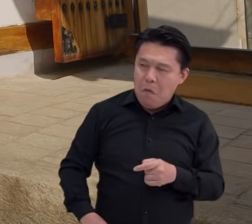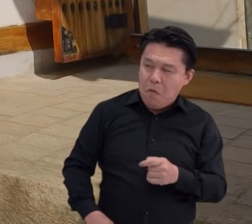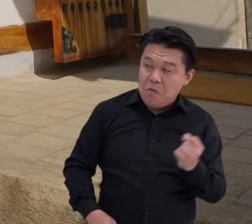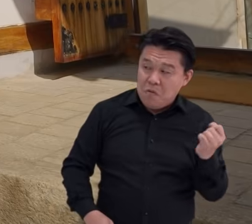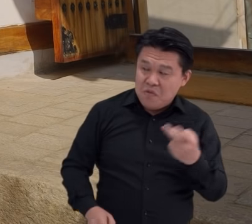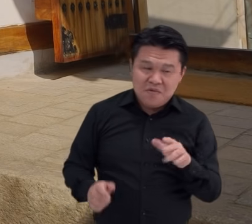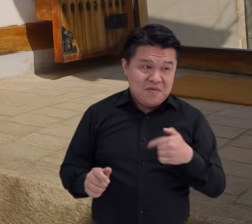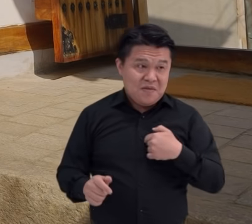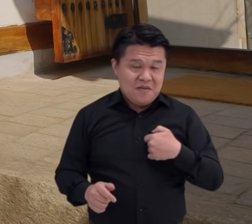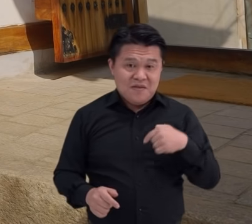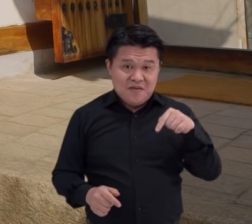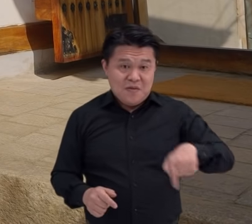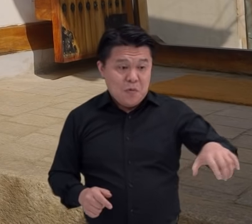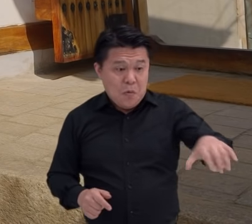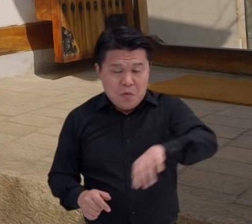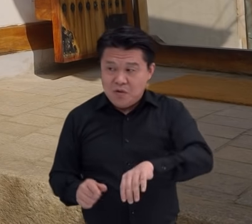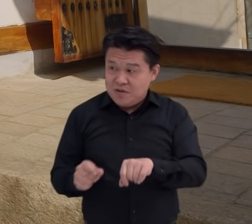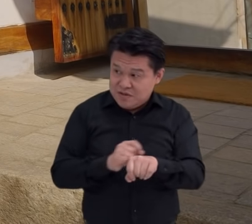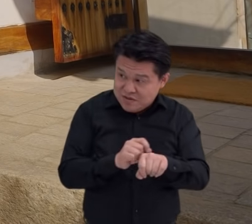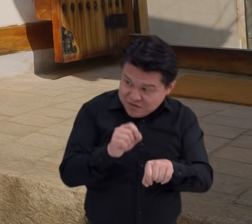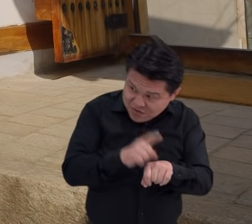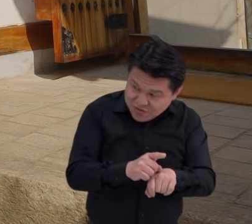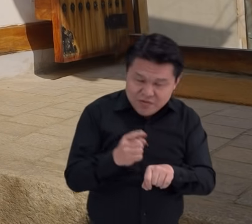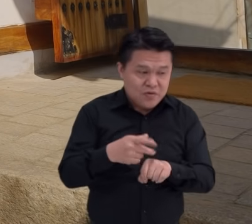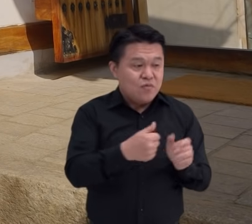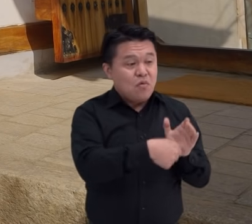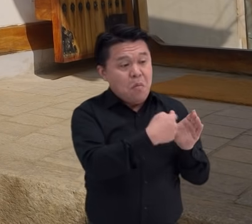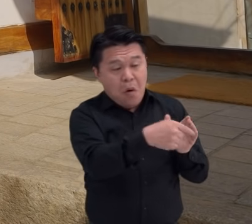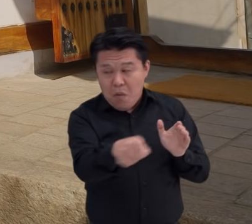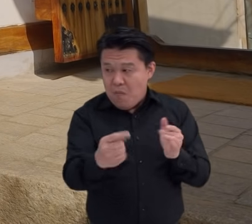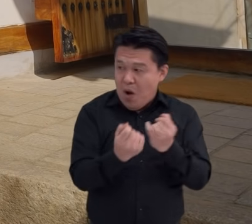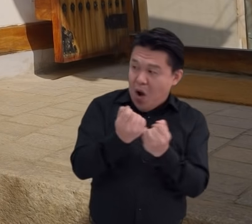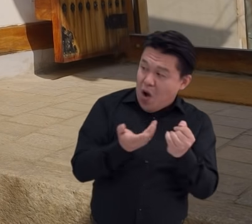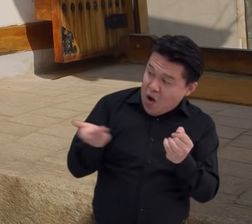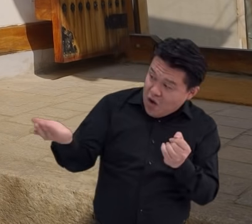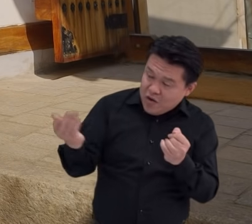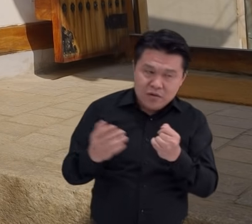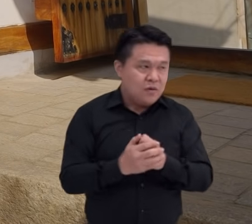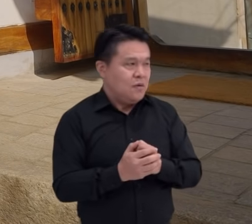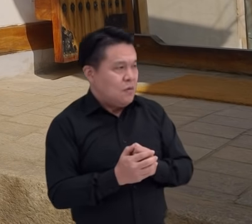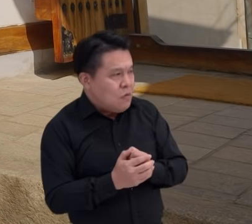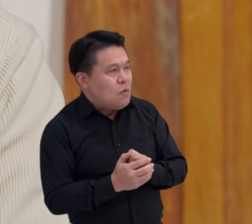When I explained the characteristics of a hanok or various items placed